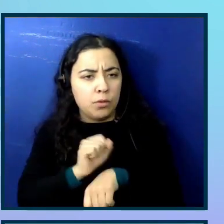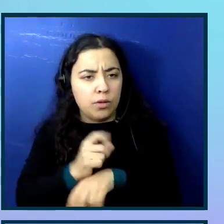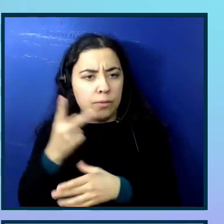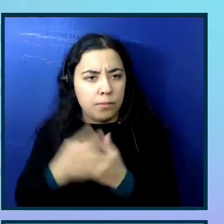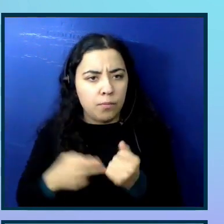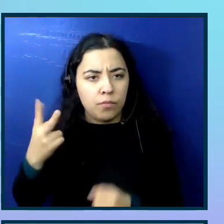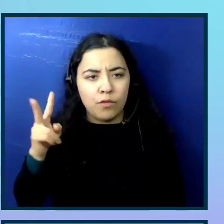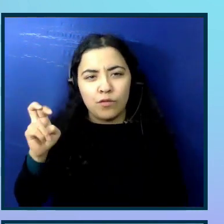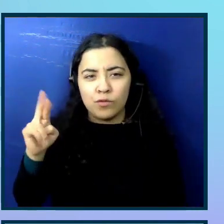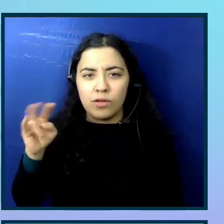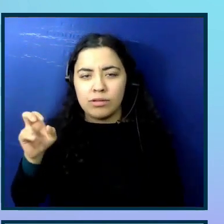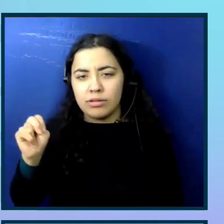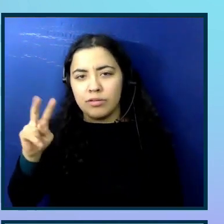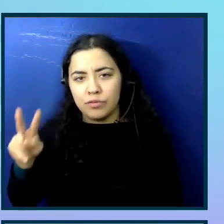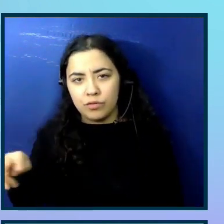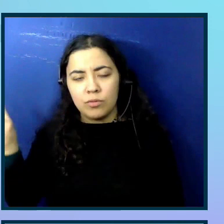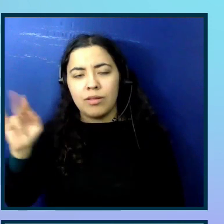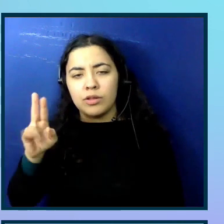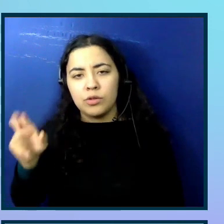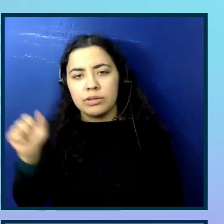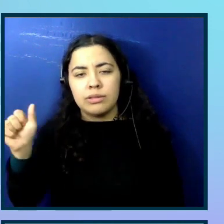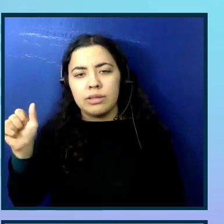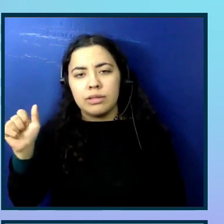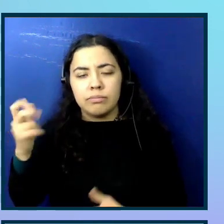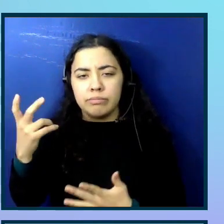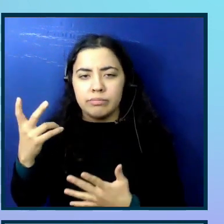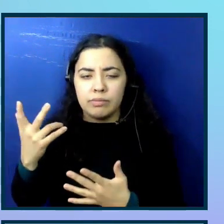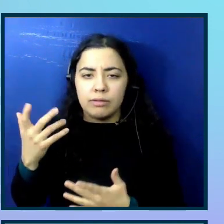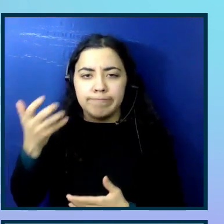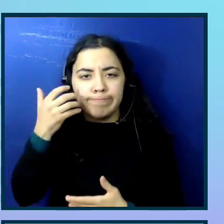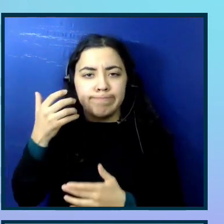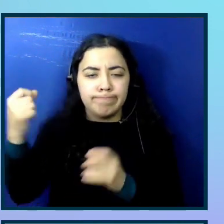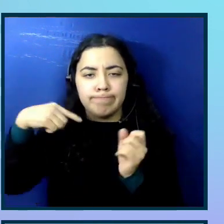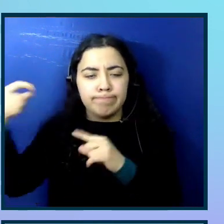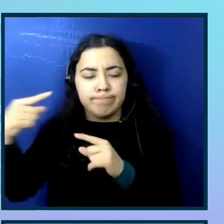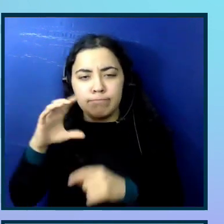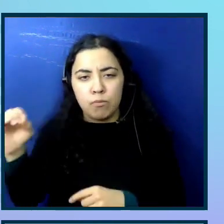Verizon is a US based telecommunications company. We work on the app specifically